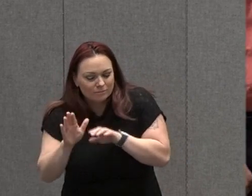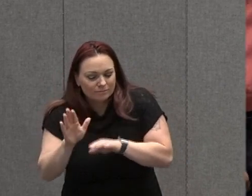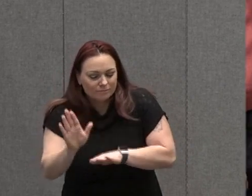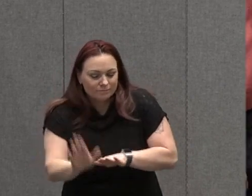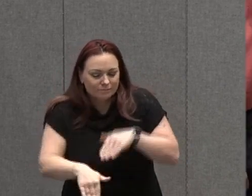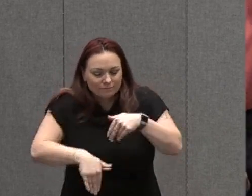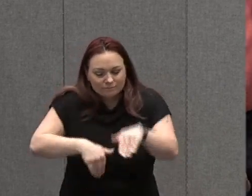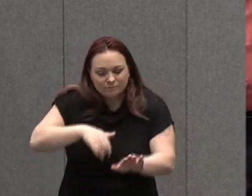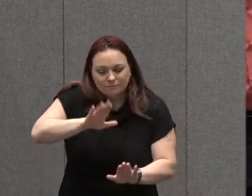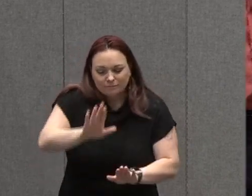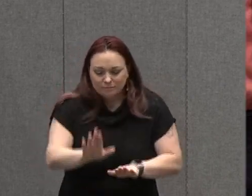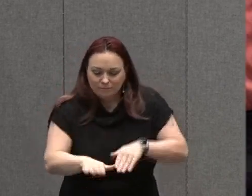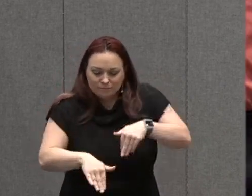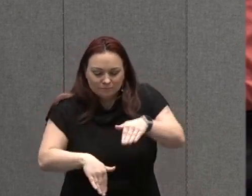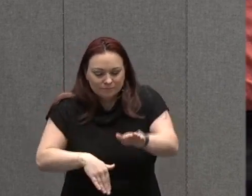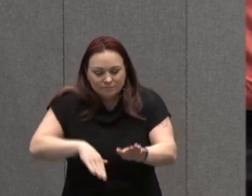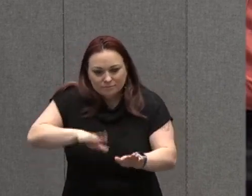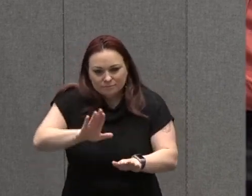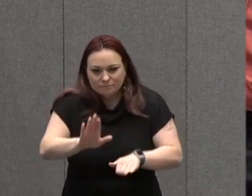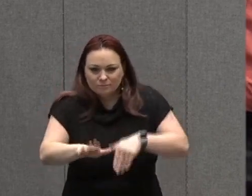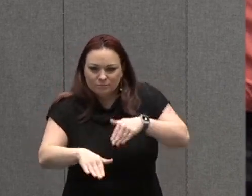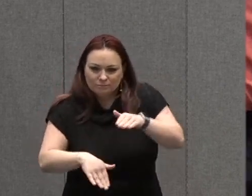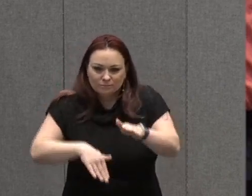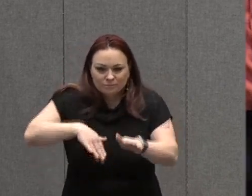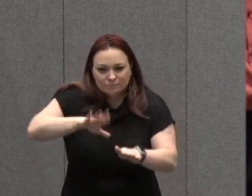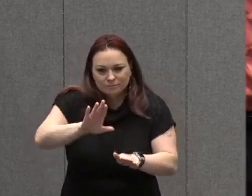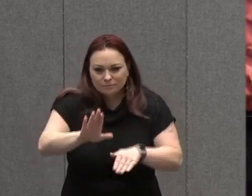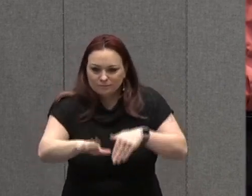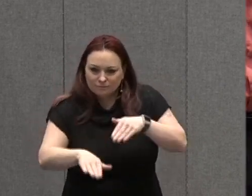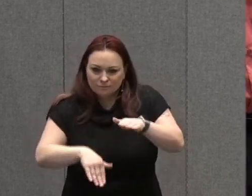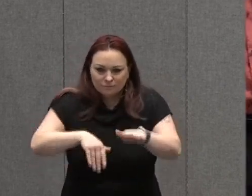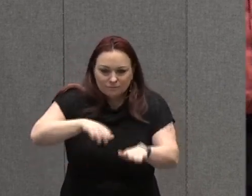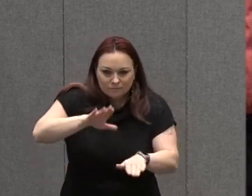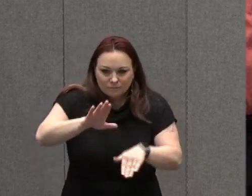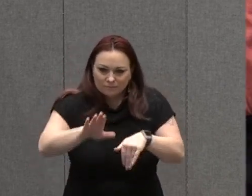They make a soft sound. They go chuff - chuff - chuff - chuff.